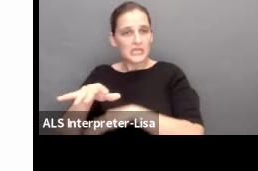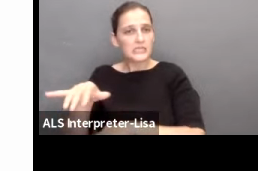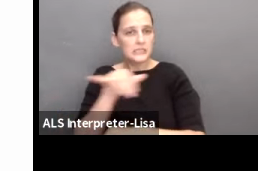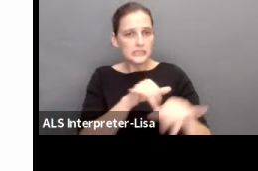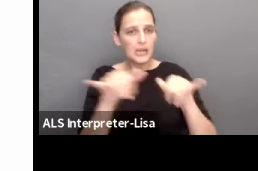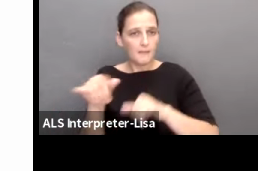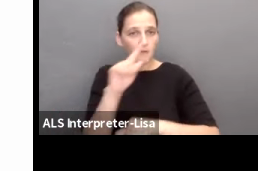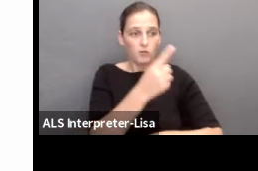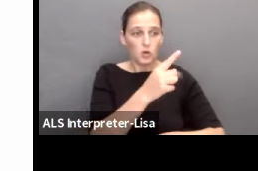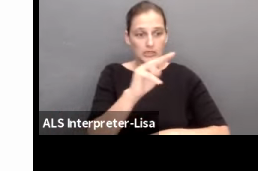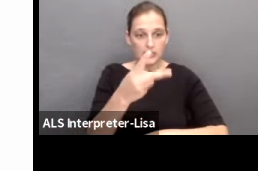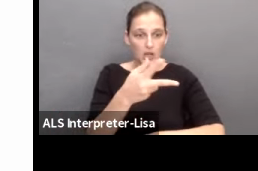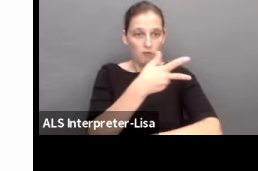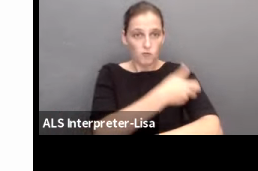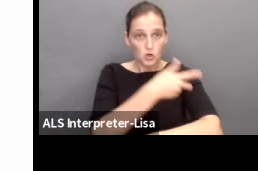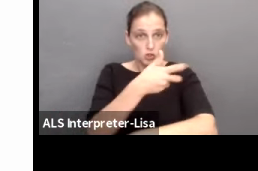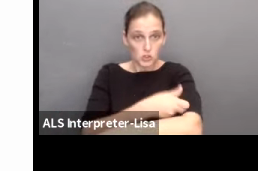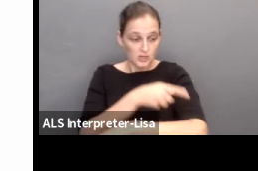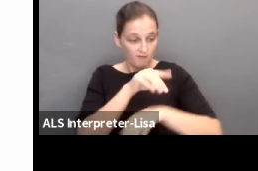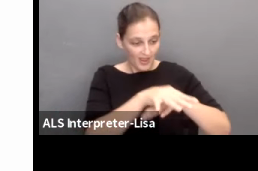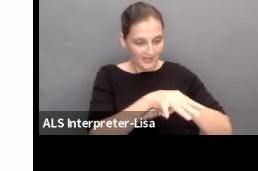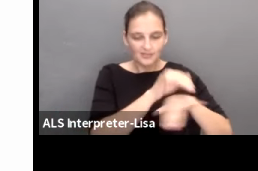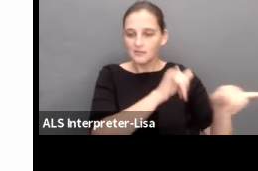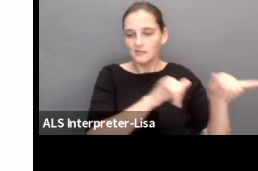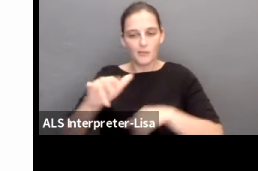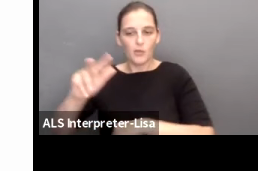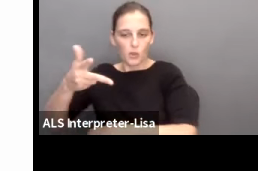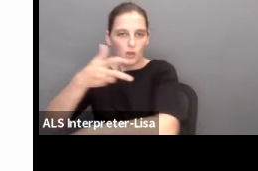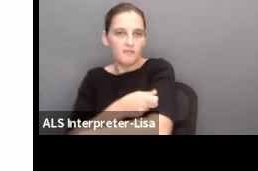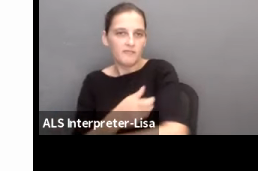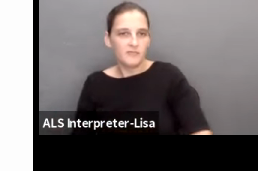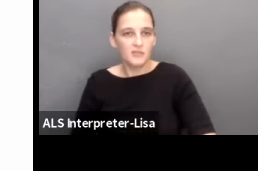the side effects that you have when you got your second shot before. So arm soreness, being